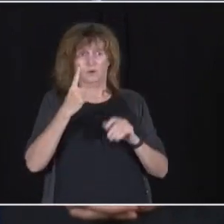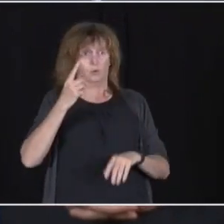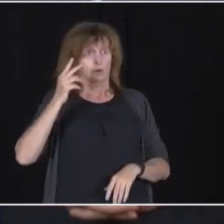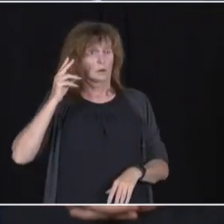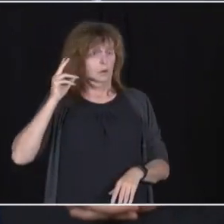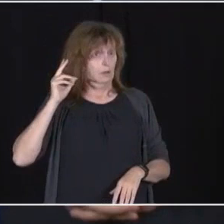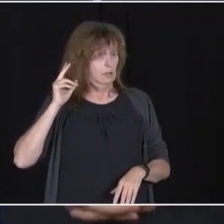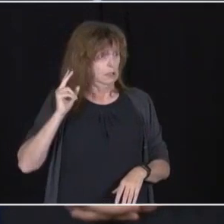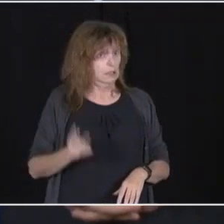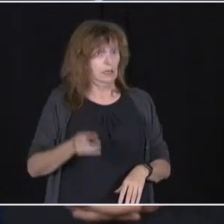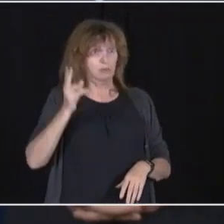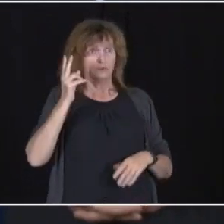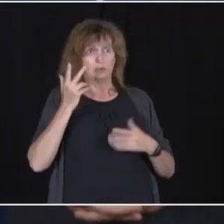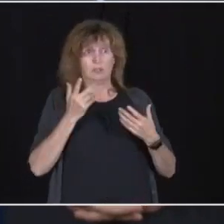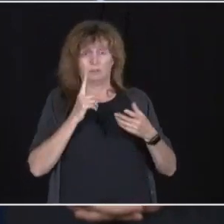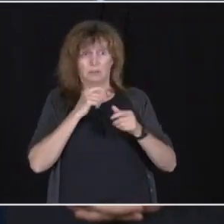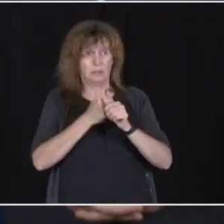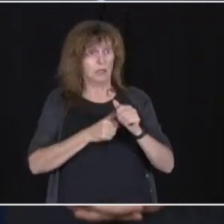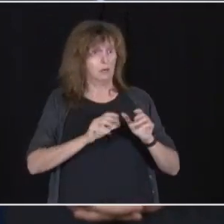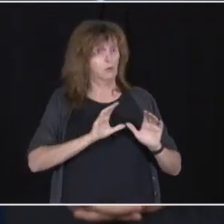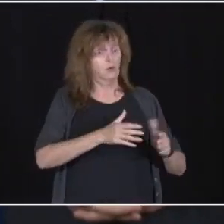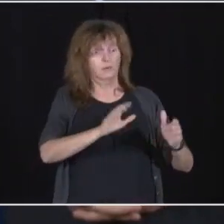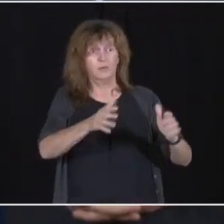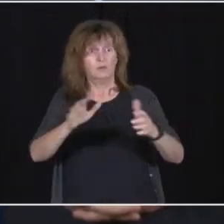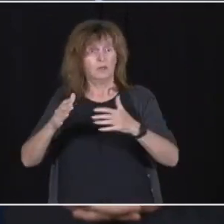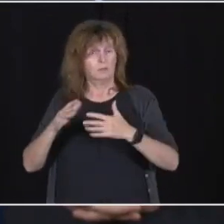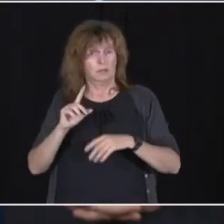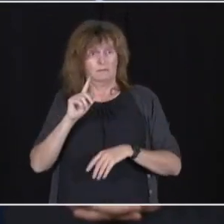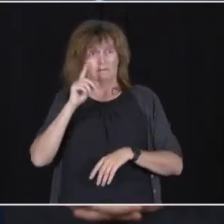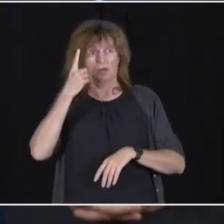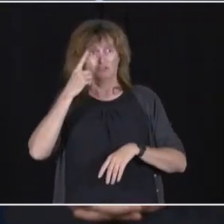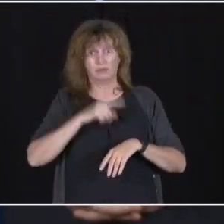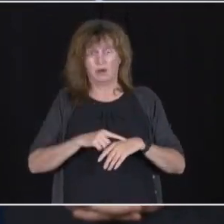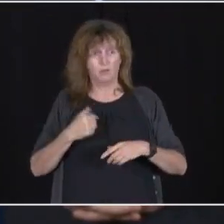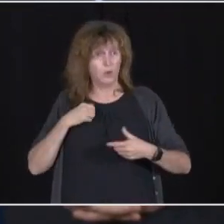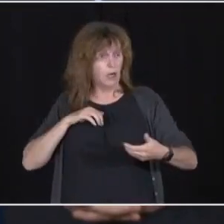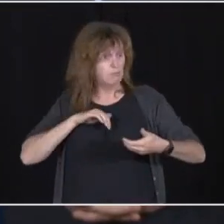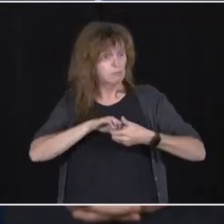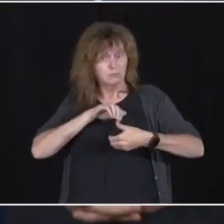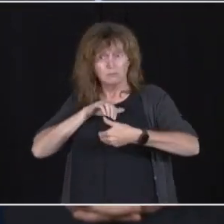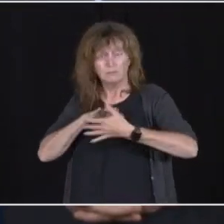The last sitting that we had, we passed 16 pieces of legislation. And you know what was great?